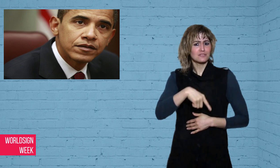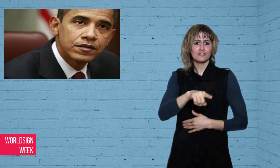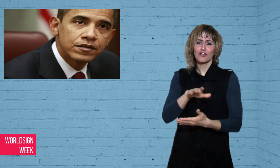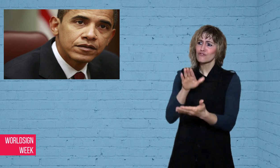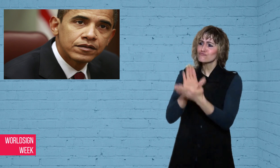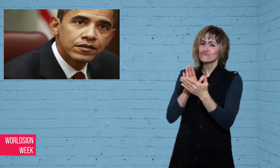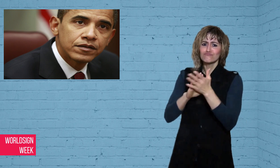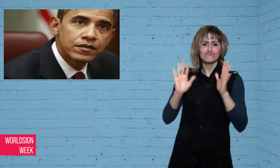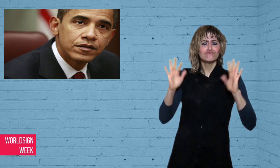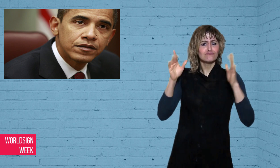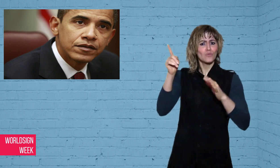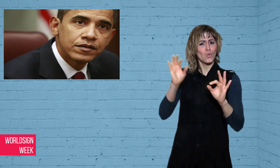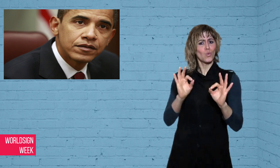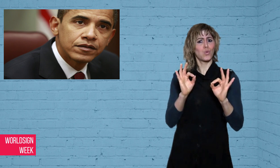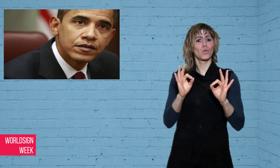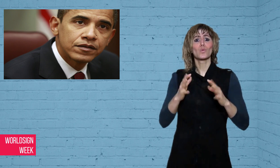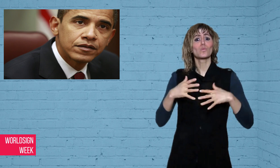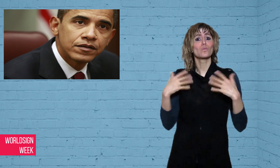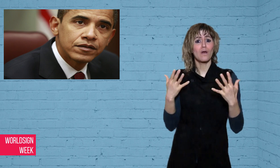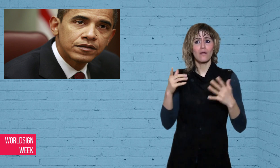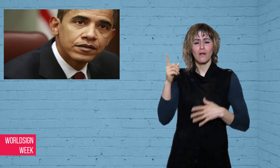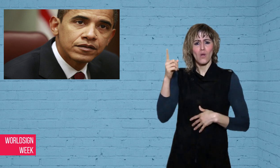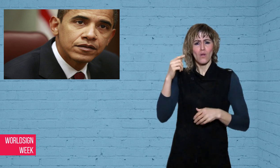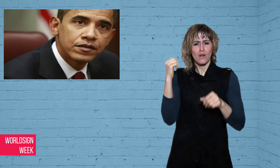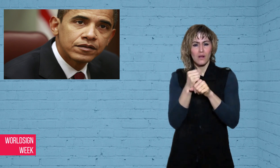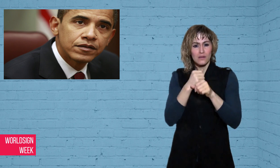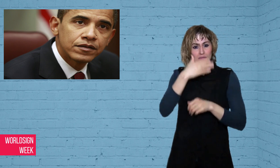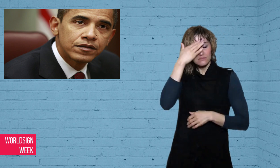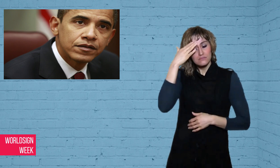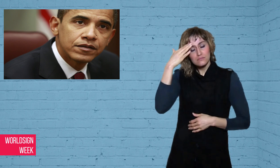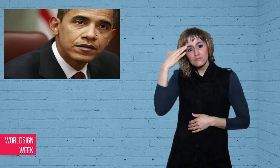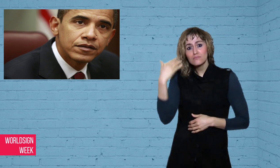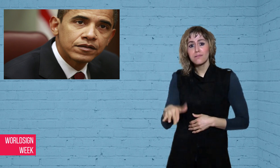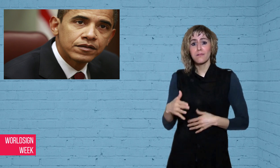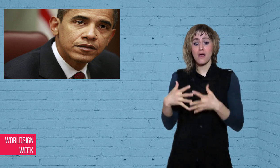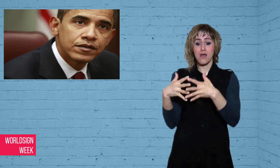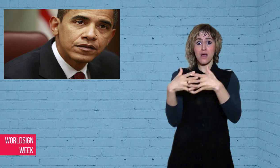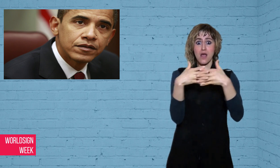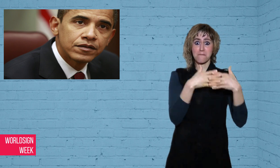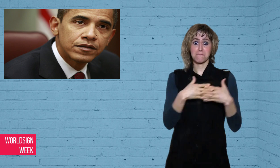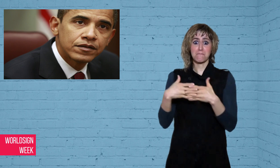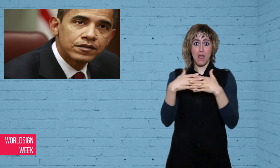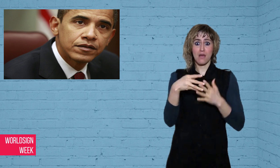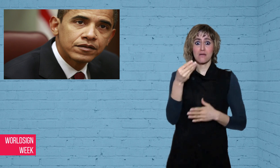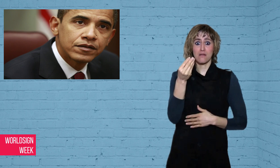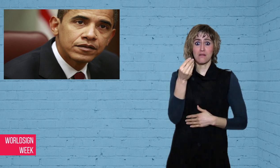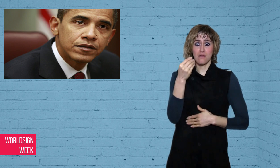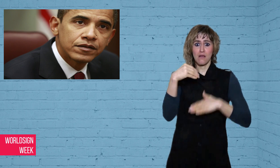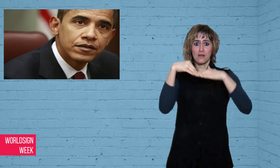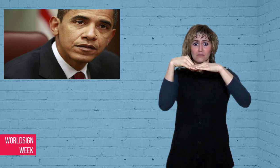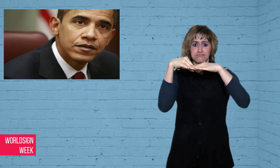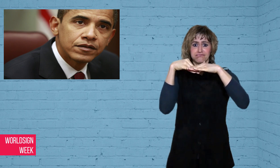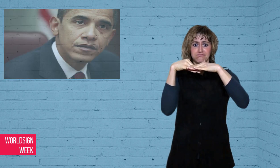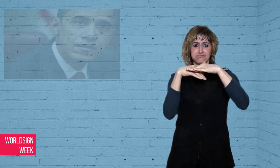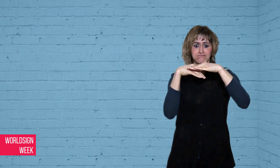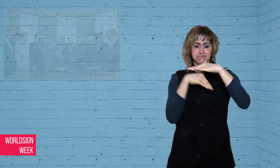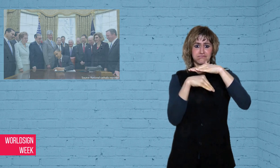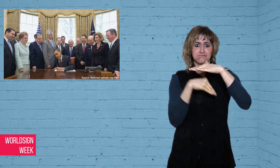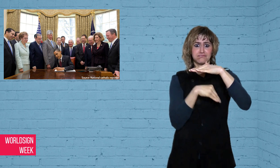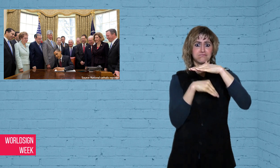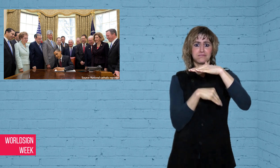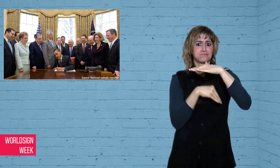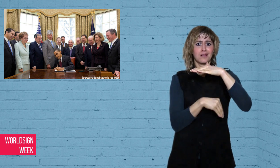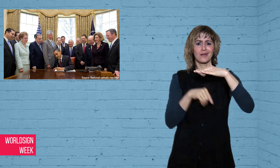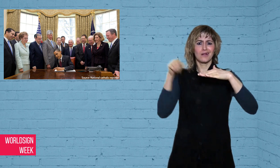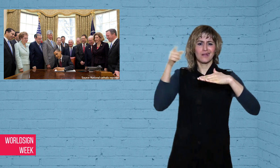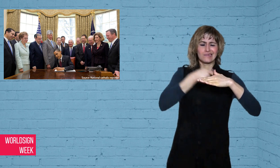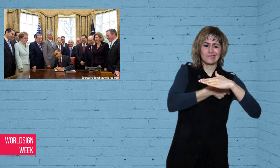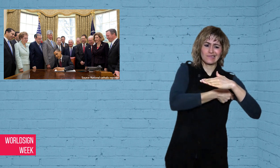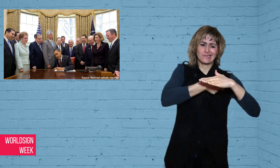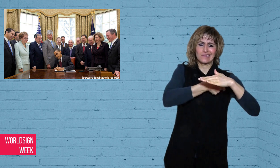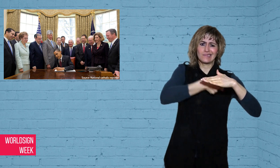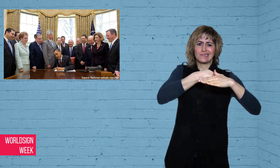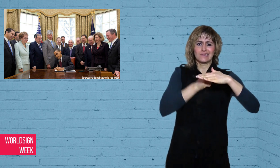health reform known as “Obamacare”.